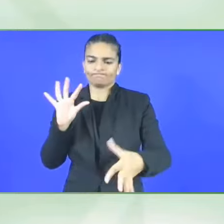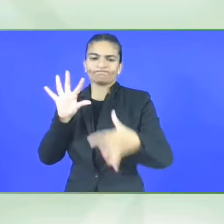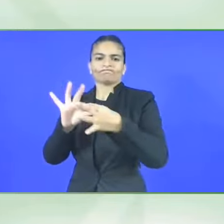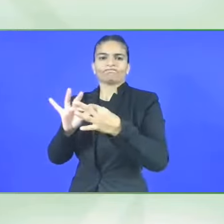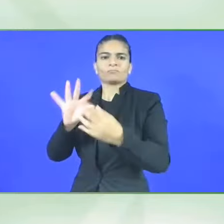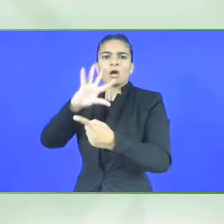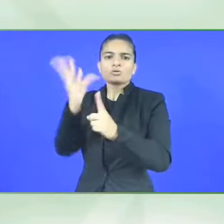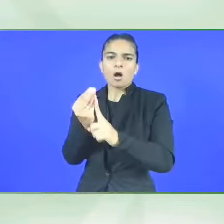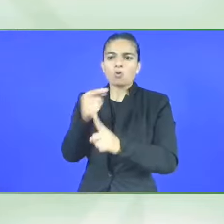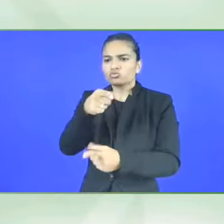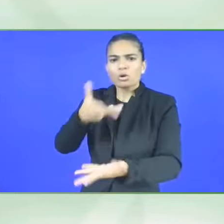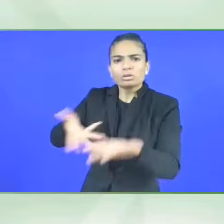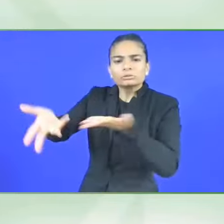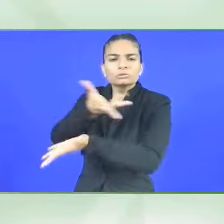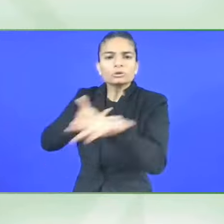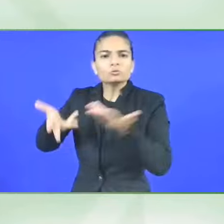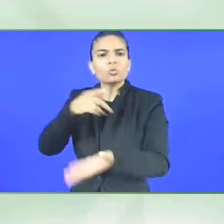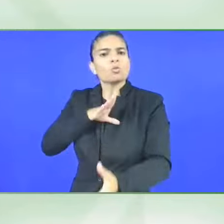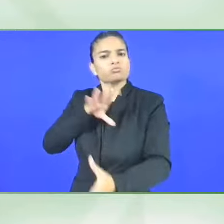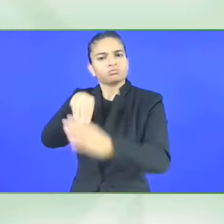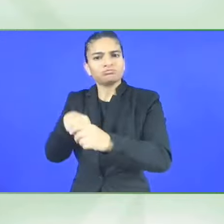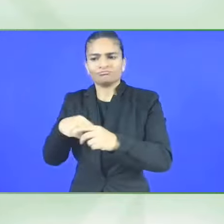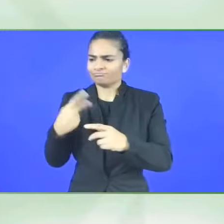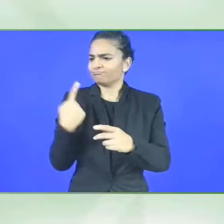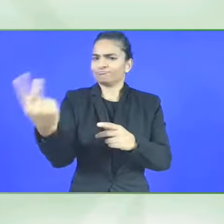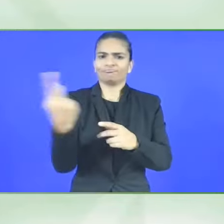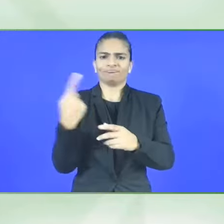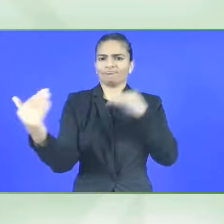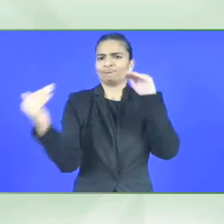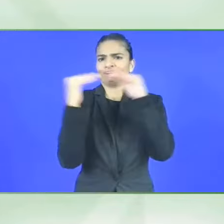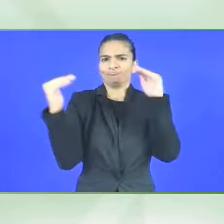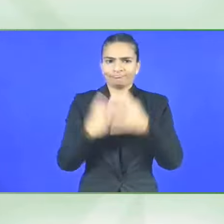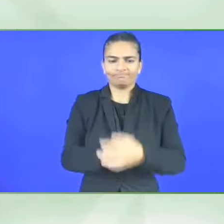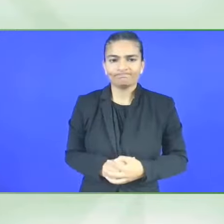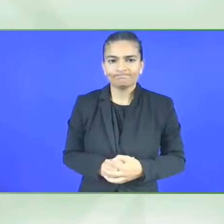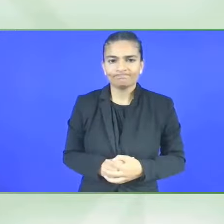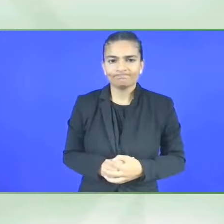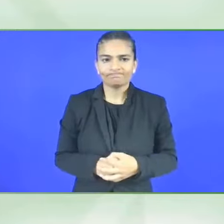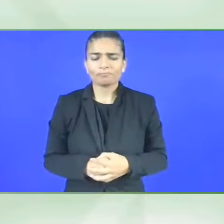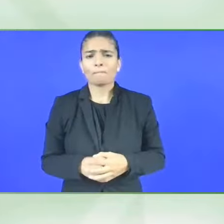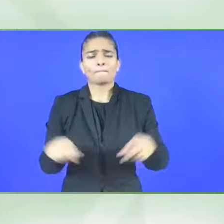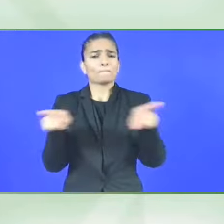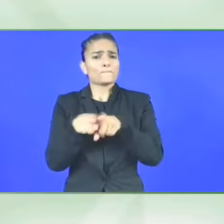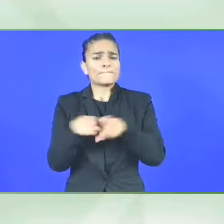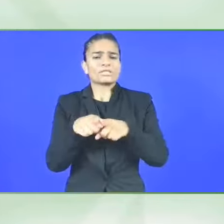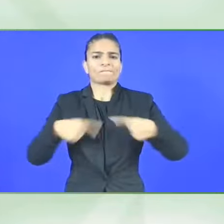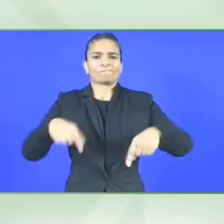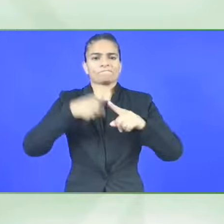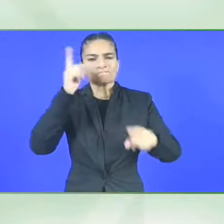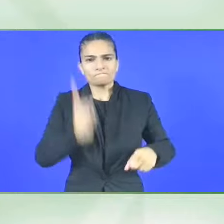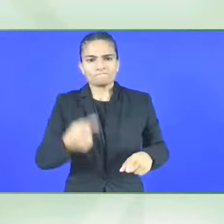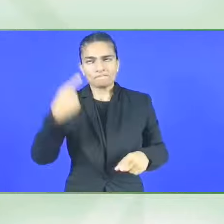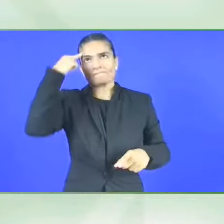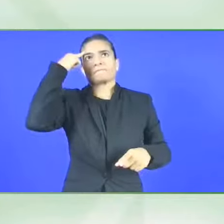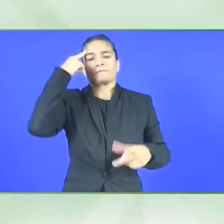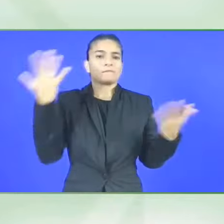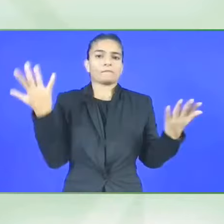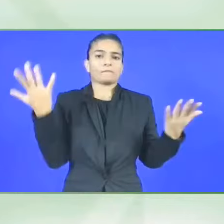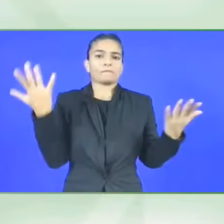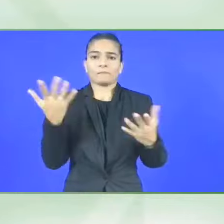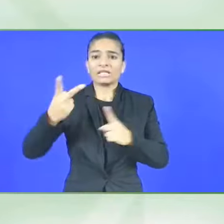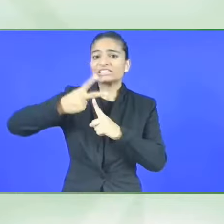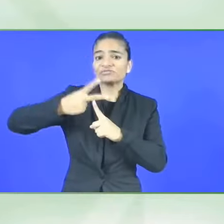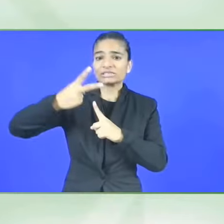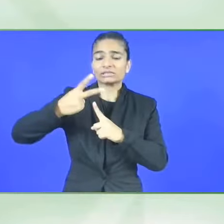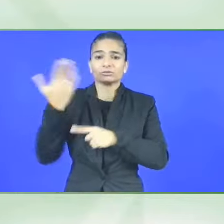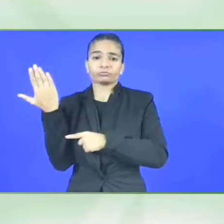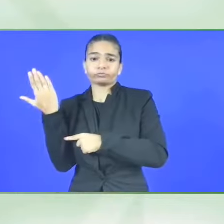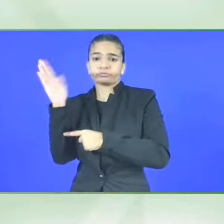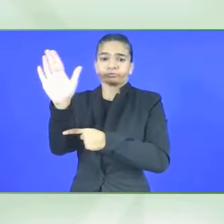the United Nation's General assembly, entranced these rights, emphasising the importance of